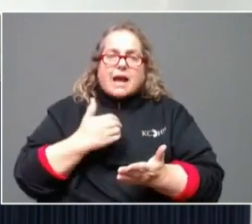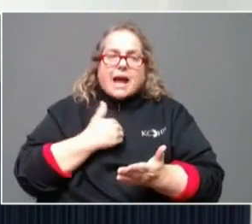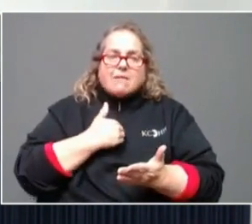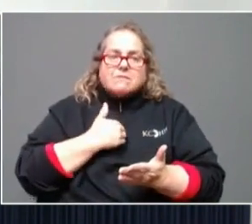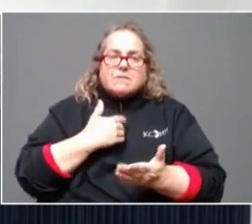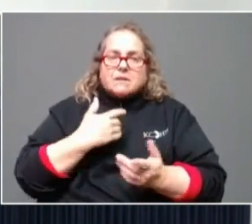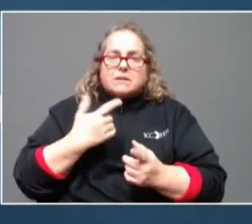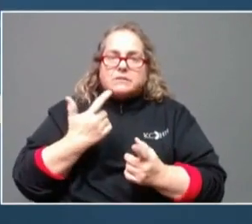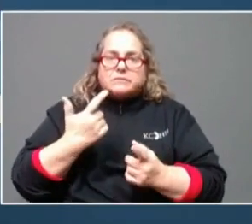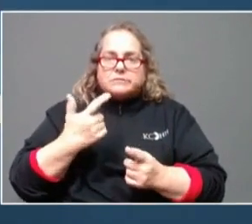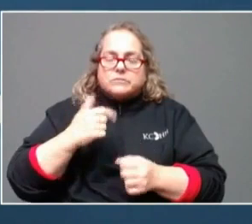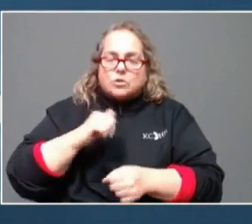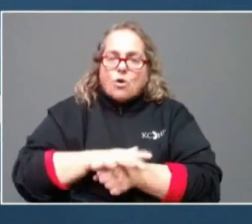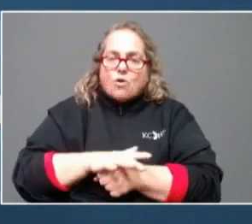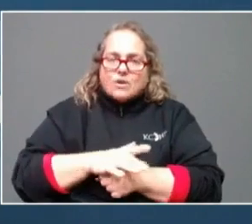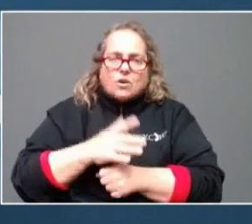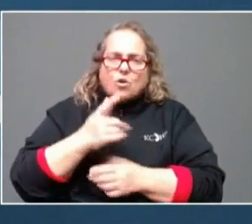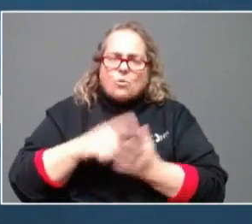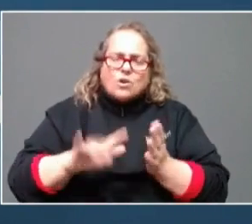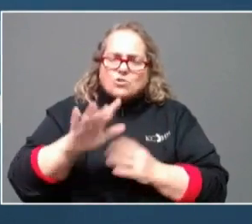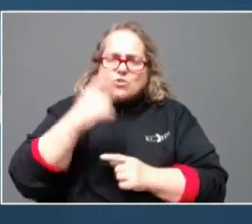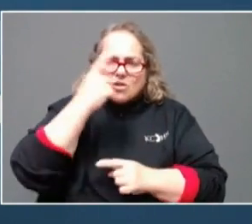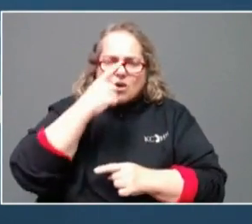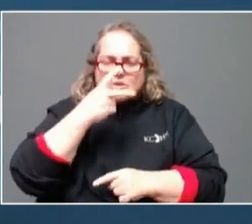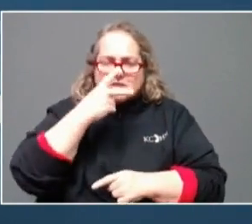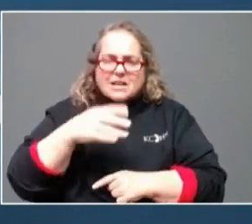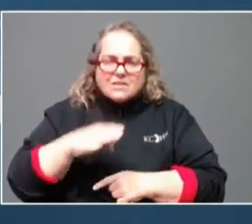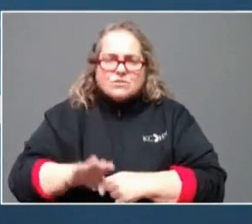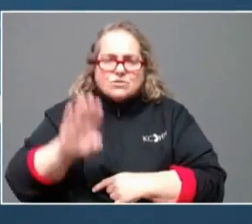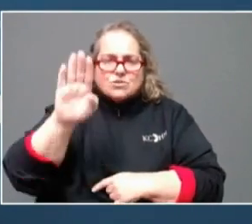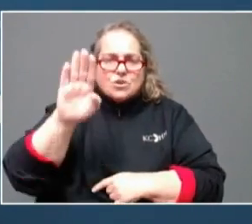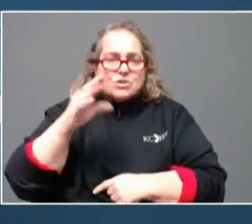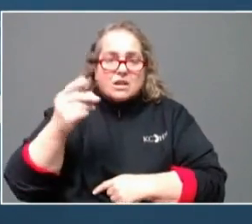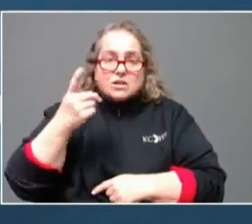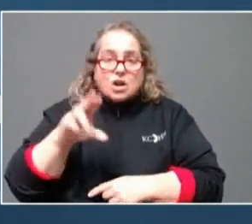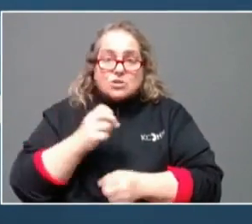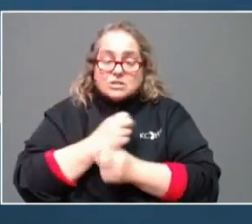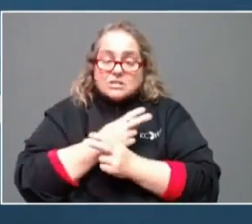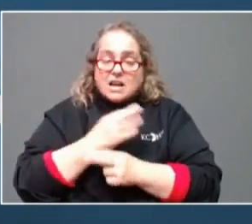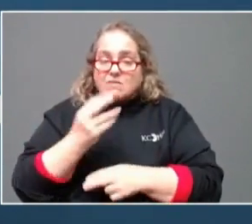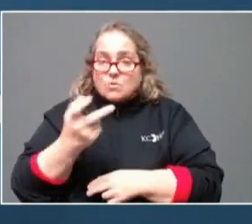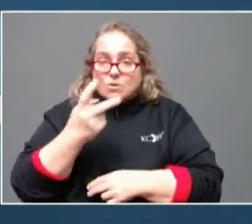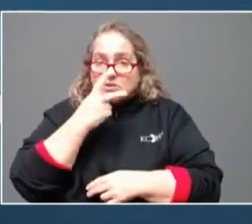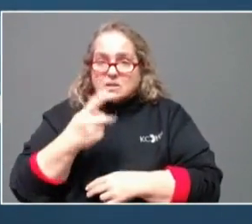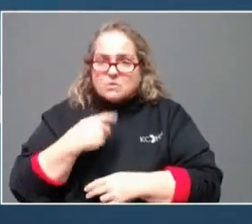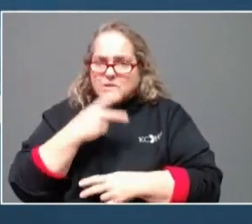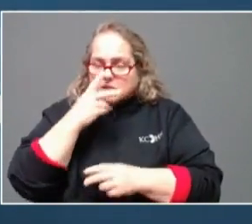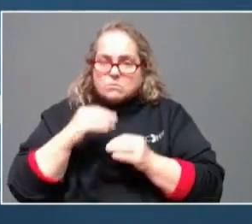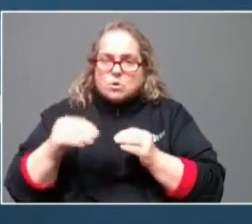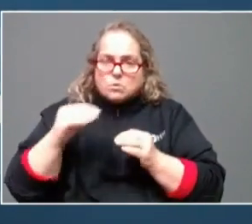served. And the doctor said you also want to weigh in and just we're seeing more and more of these cases in schools and companies using